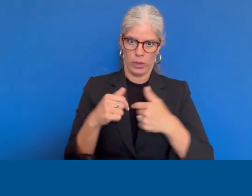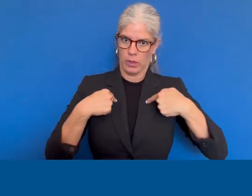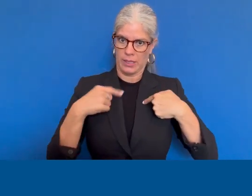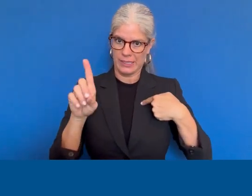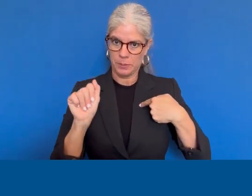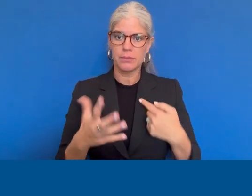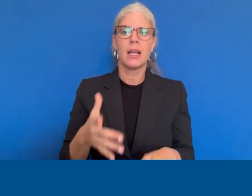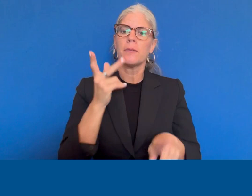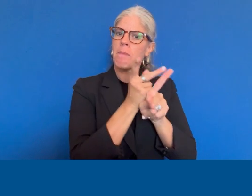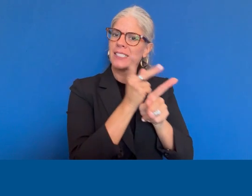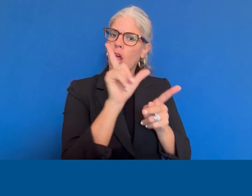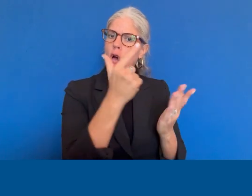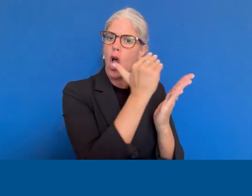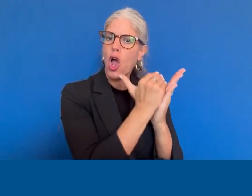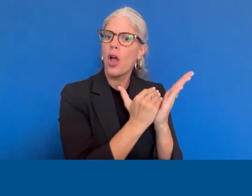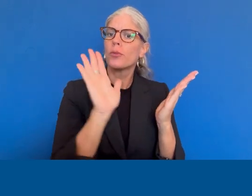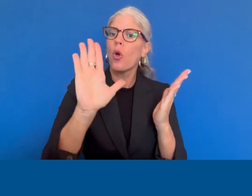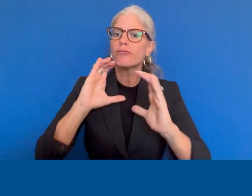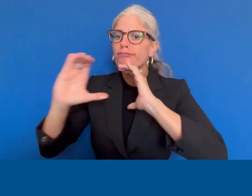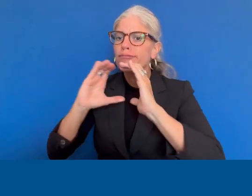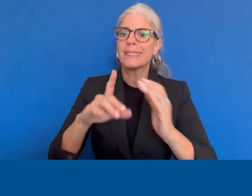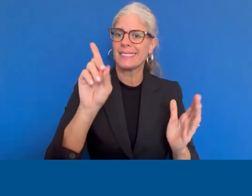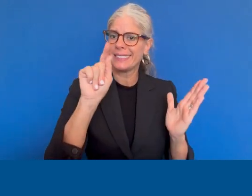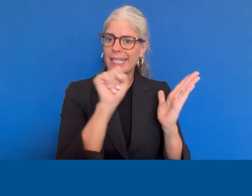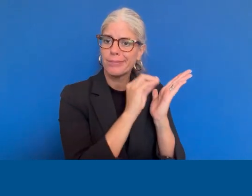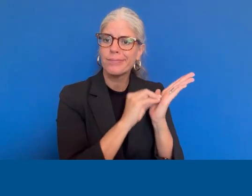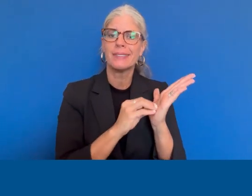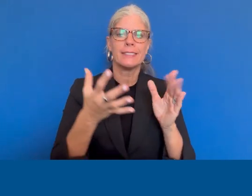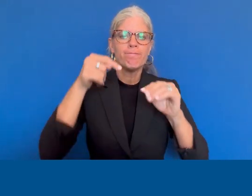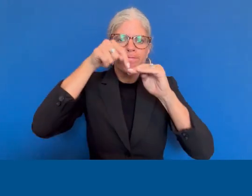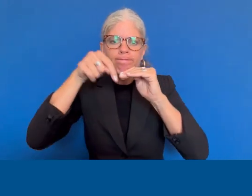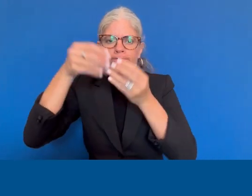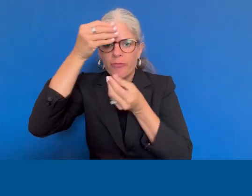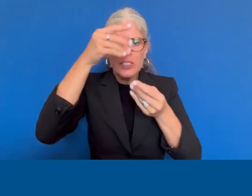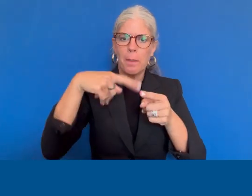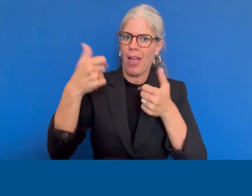and correspondence related to your disability. Maintain a log of conversations, dates,